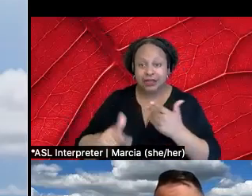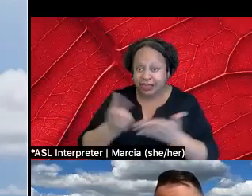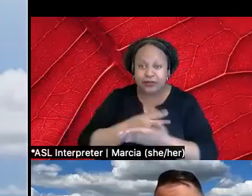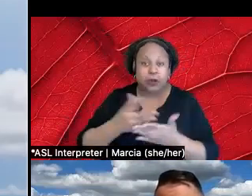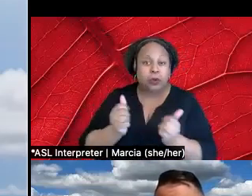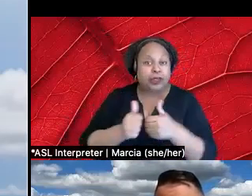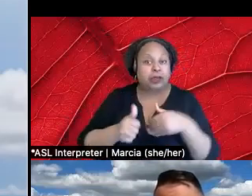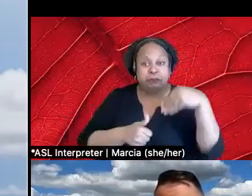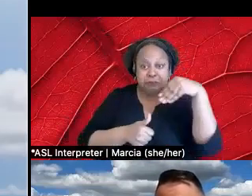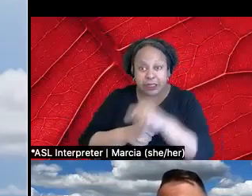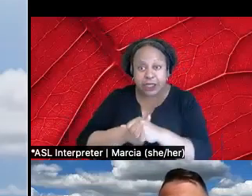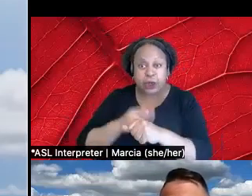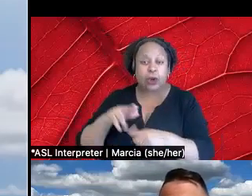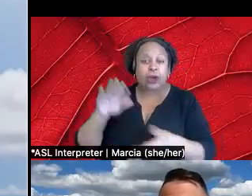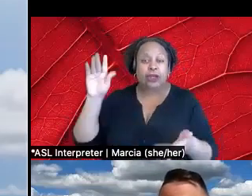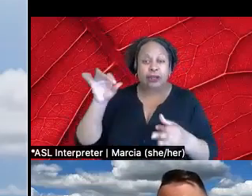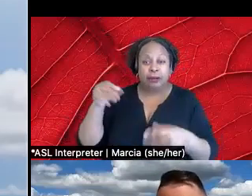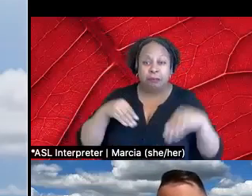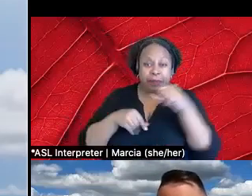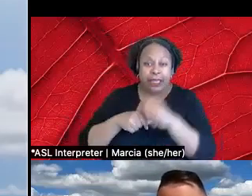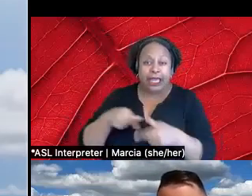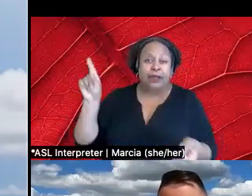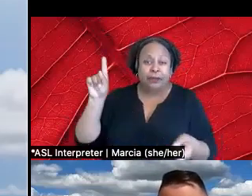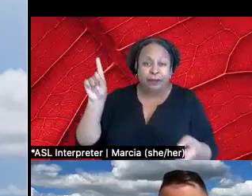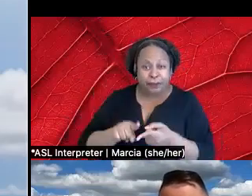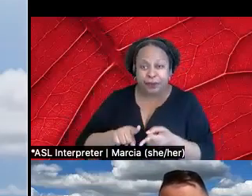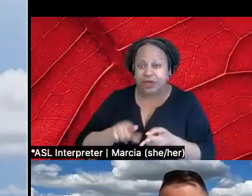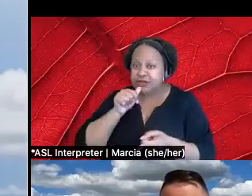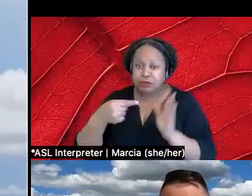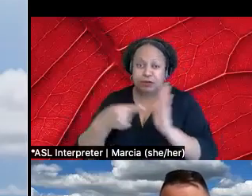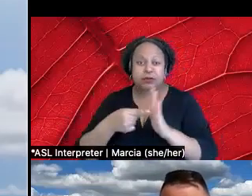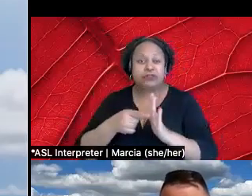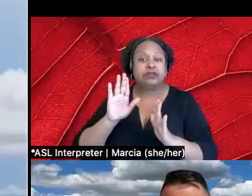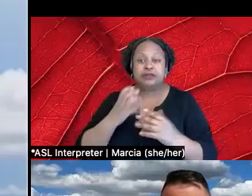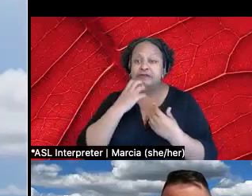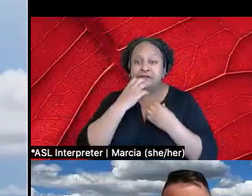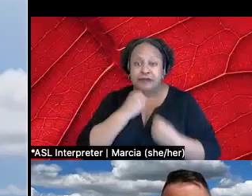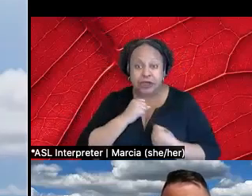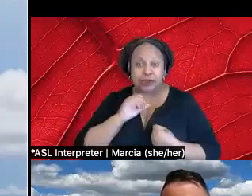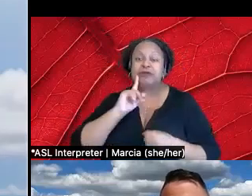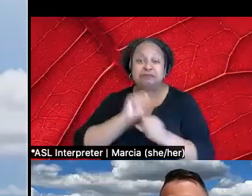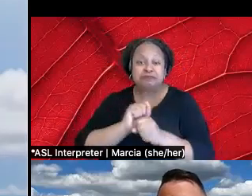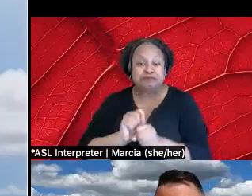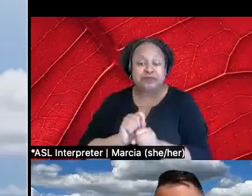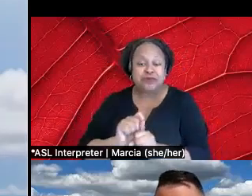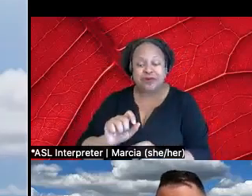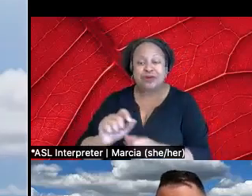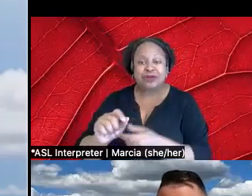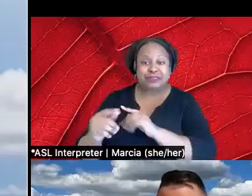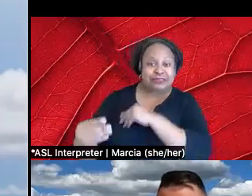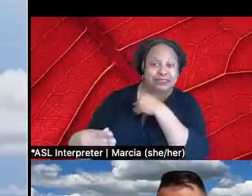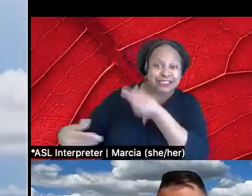reduced rate that does not represent the value of their true work or their contributions. To all of these people, we say thank you.